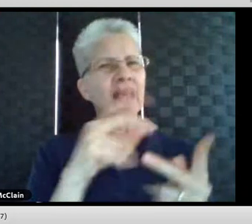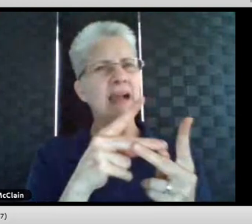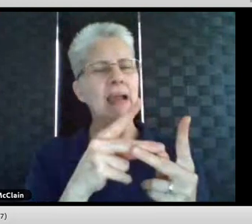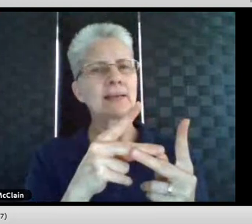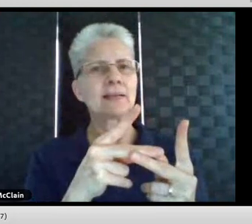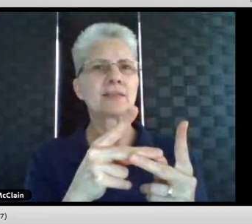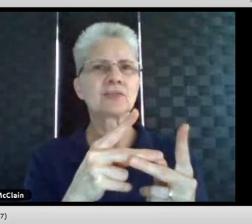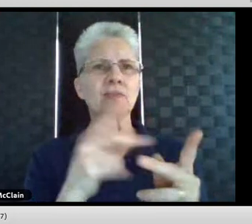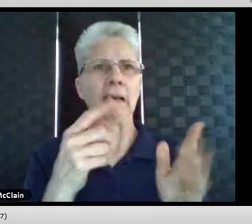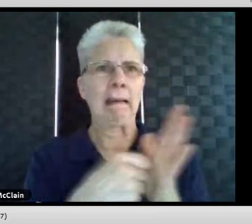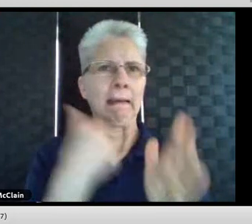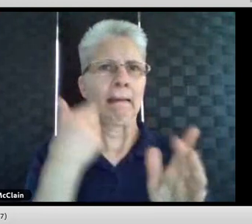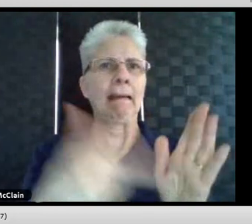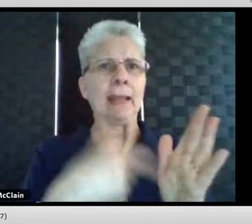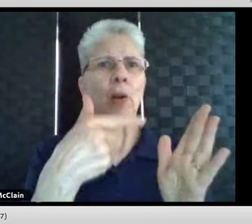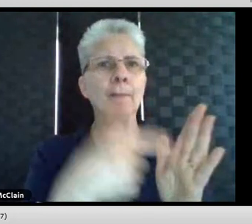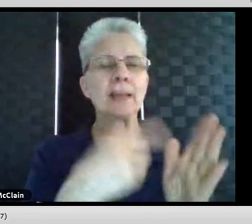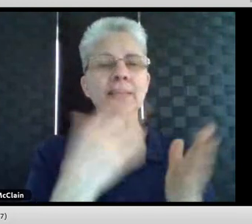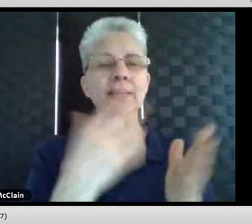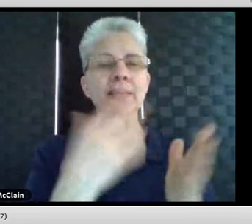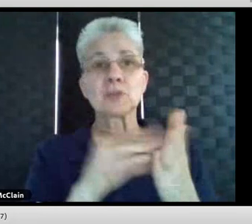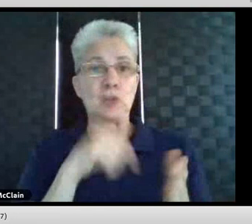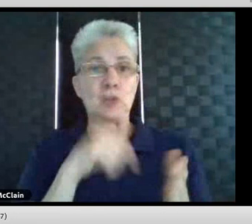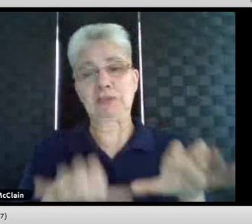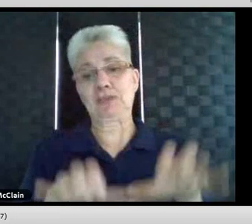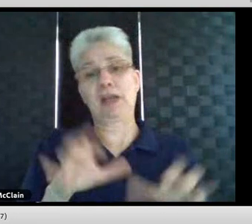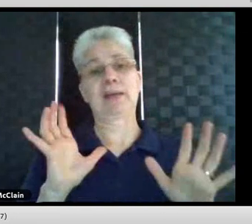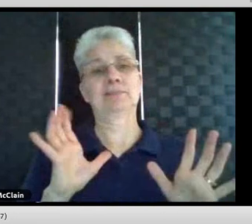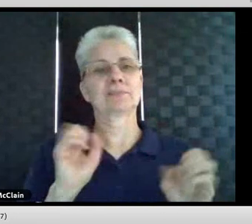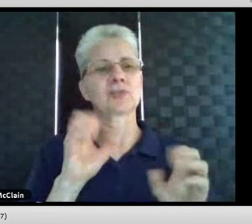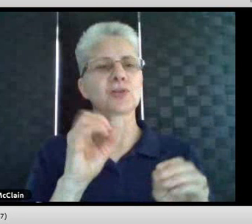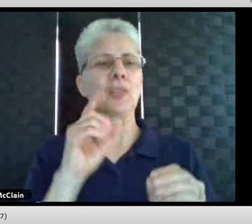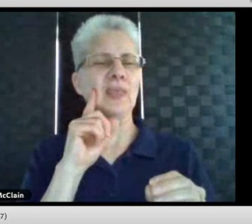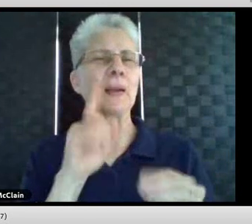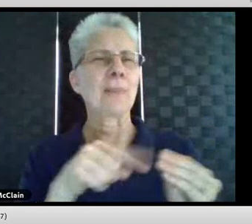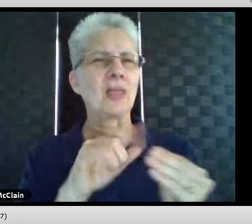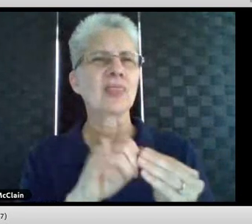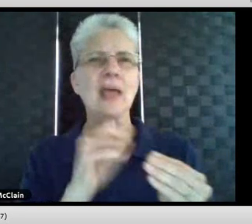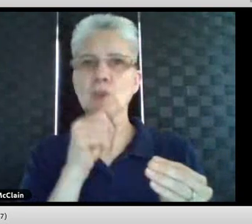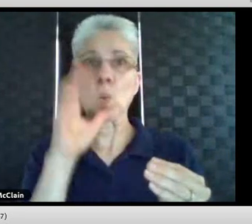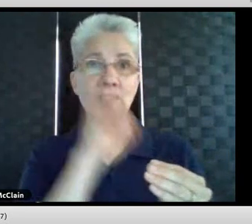I've found some students who don't chat, so things to think about. Don't assume, right?